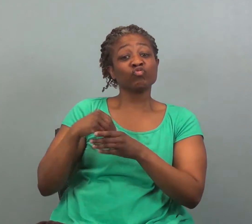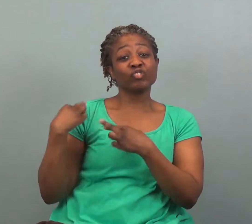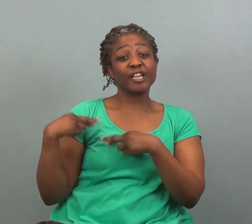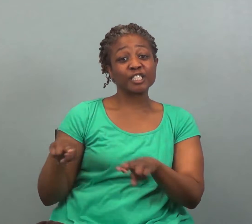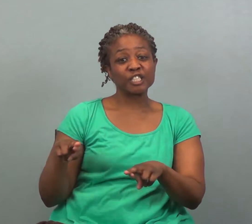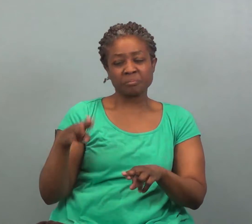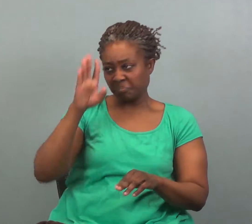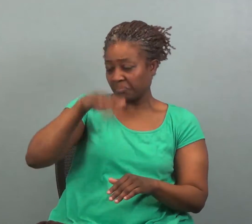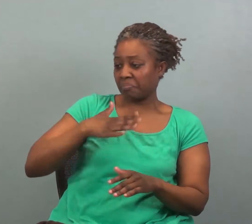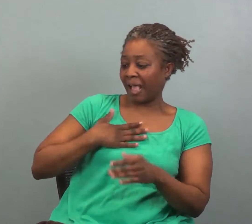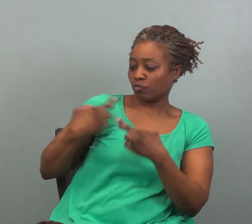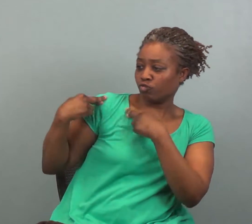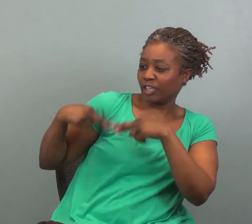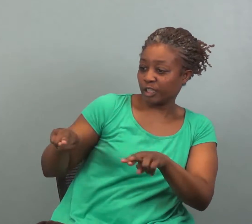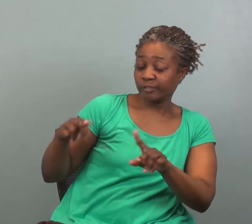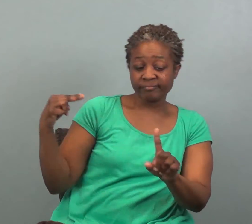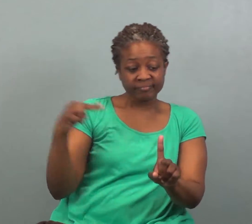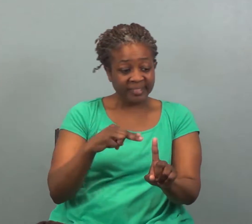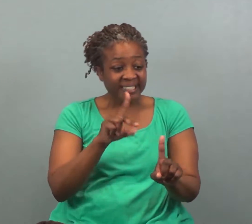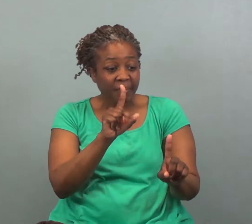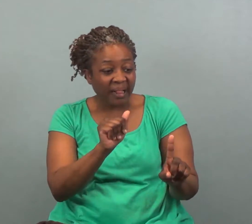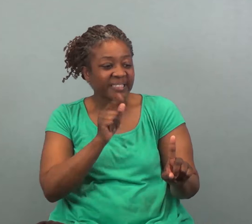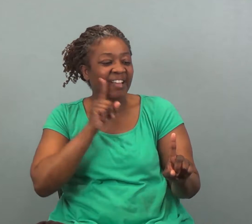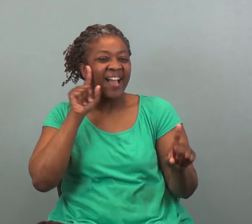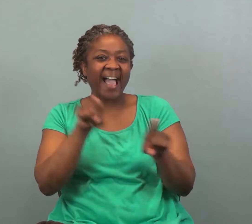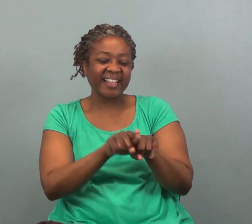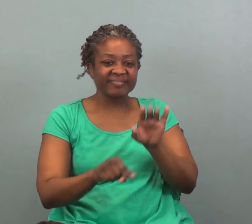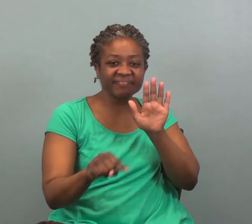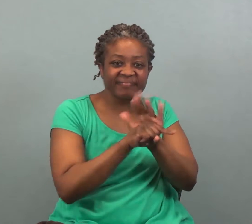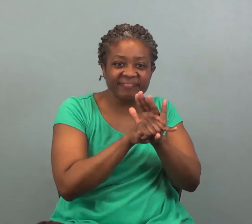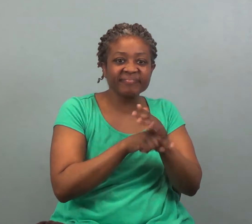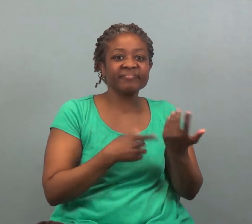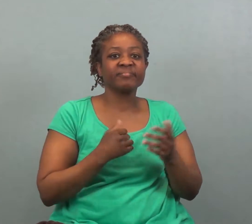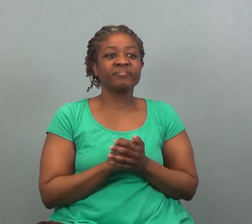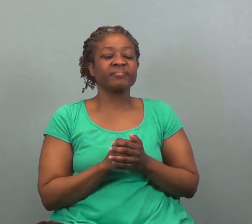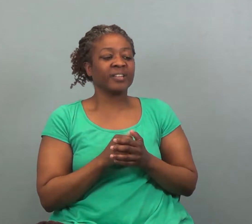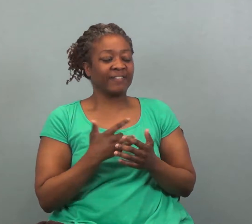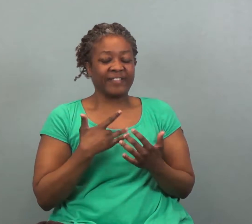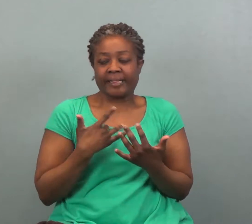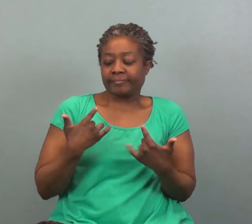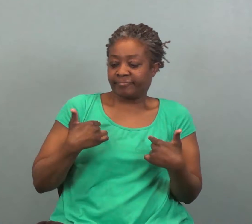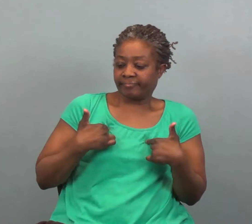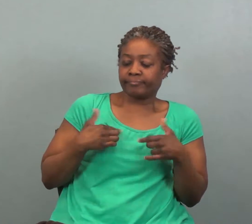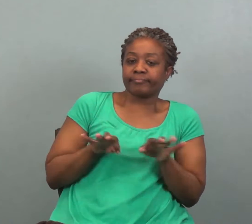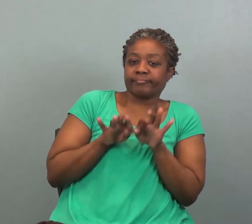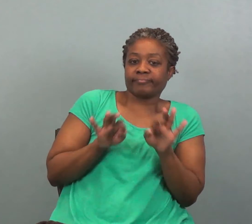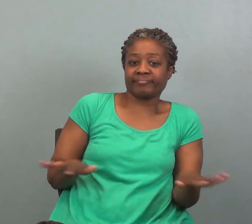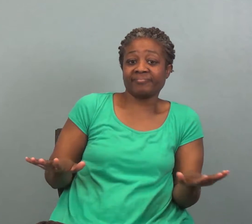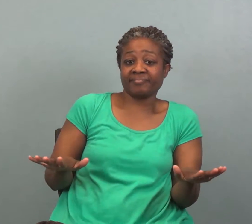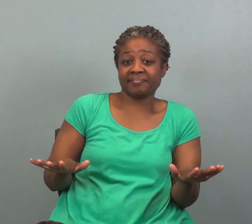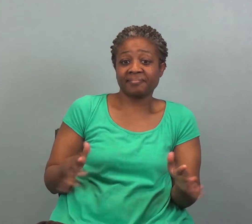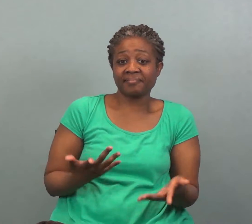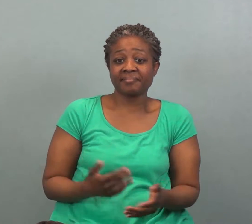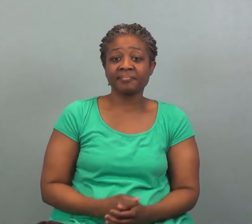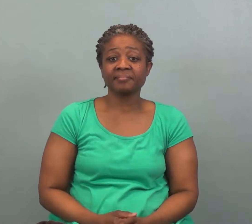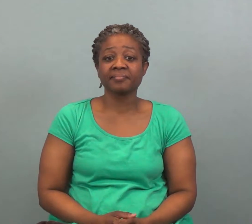Religion often plays a part in this: religious views of disability and being Deaf as unfavorable. This can lead to a feeling of worthlessness.